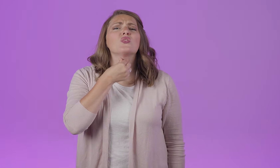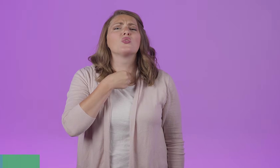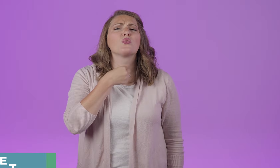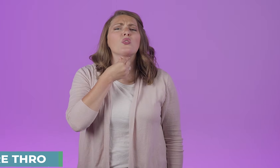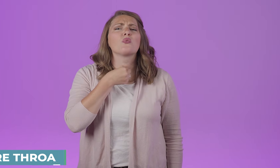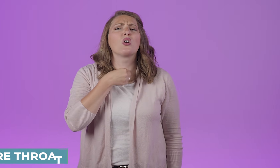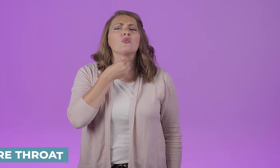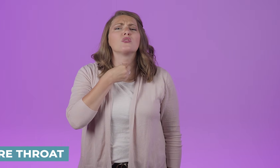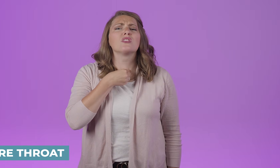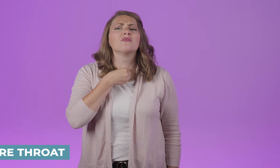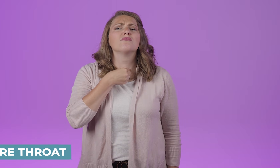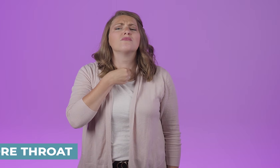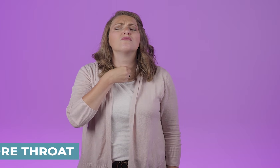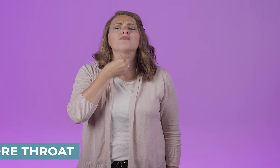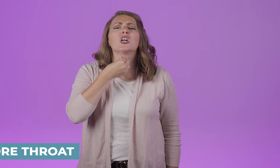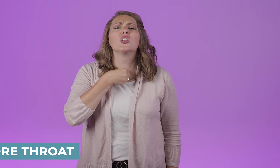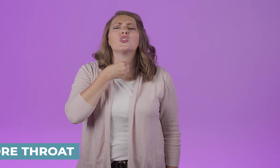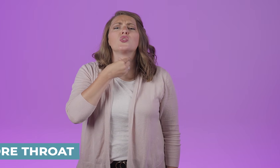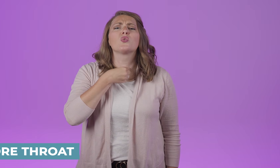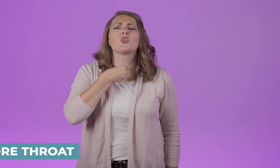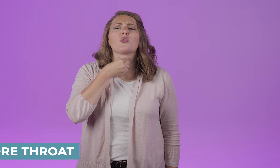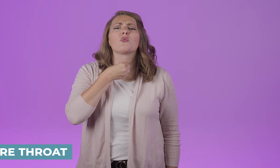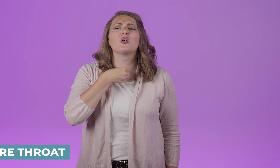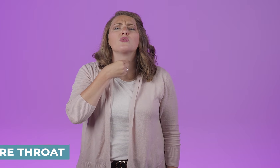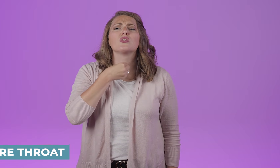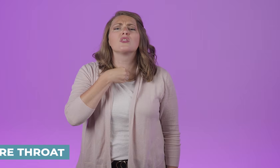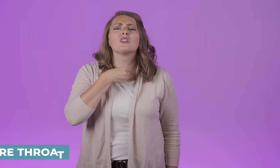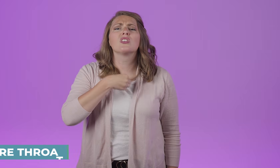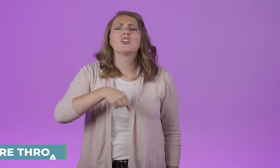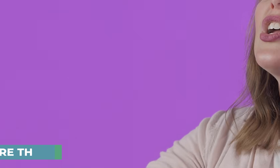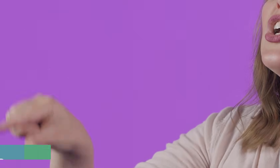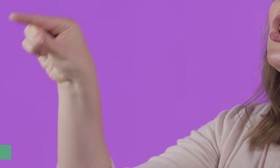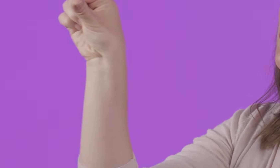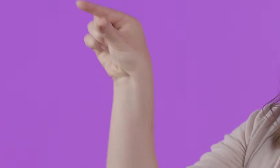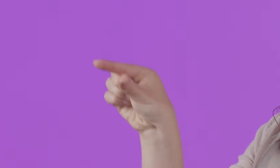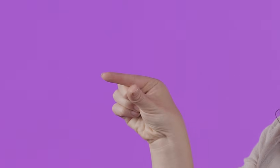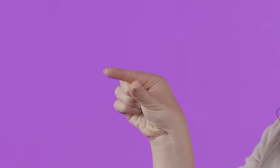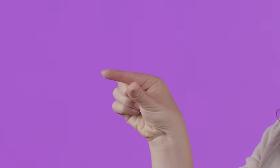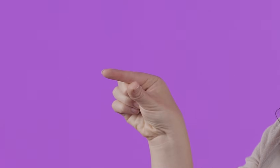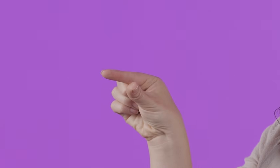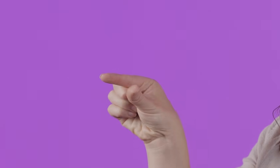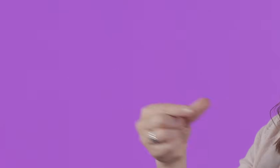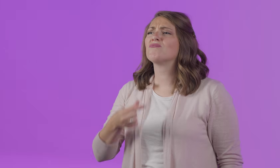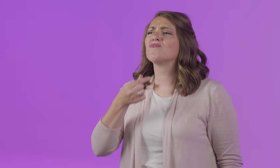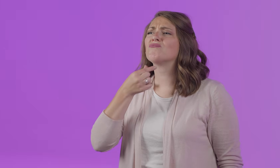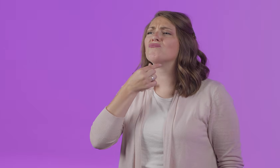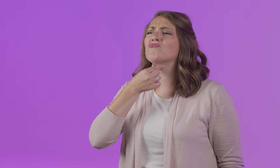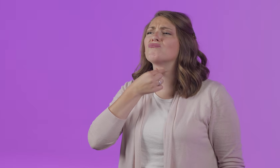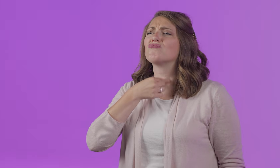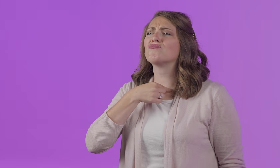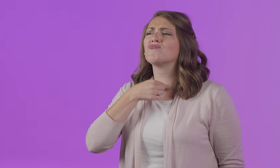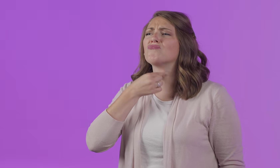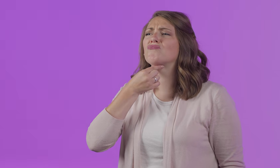Sore throat. You have a G-shaped hand and you're moving it up